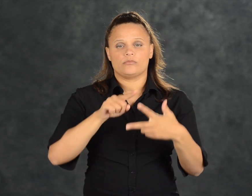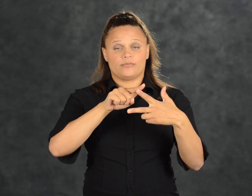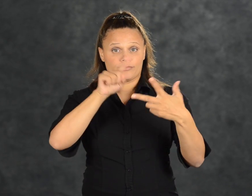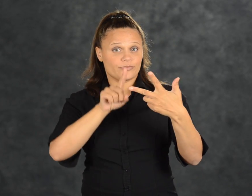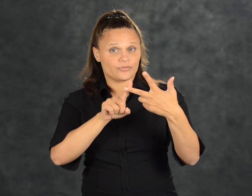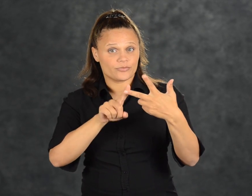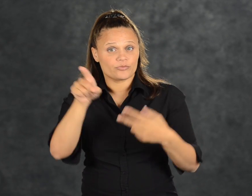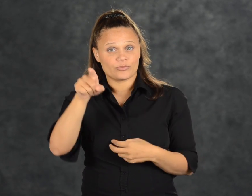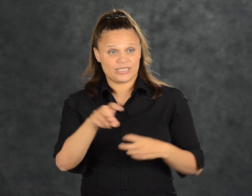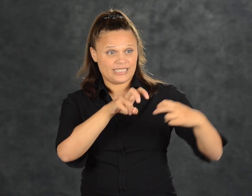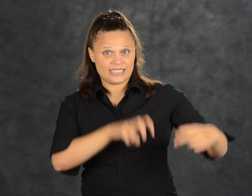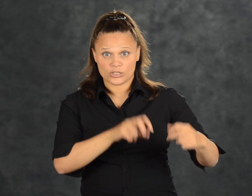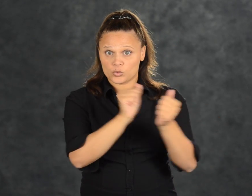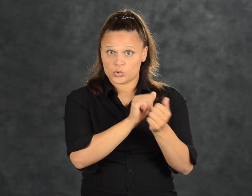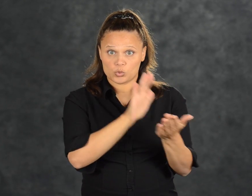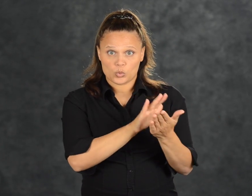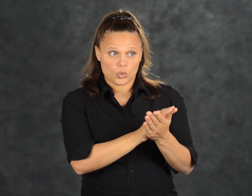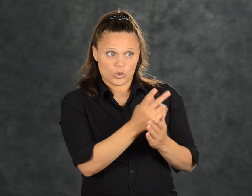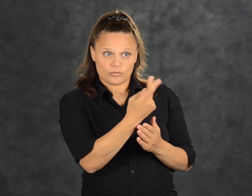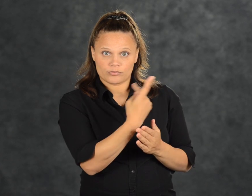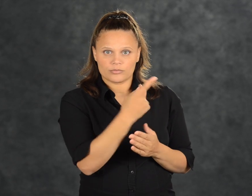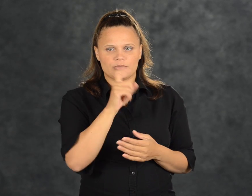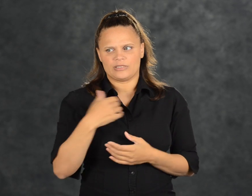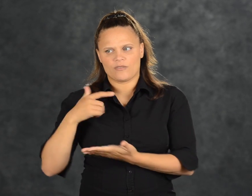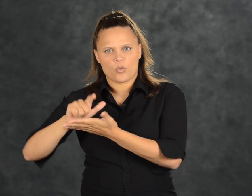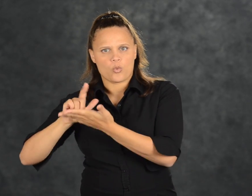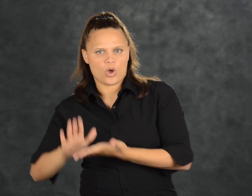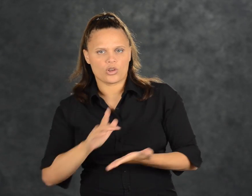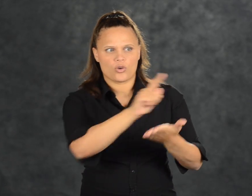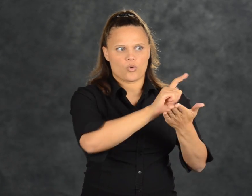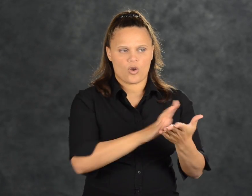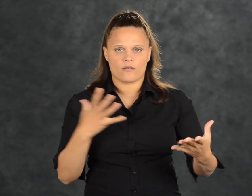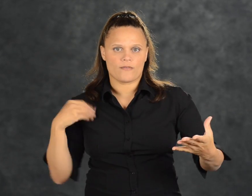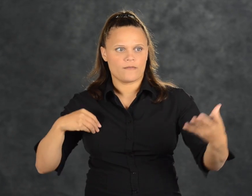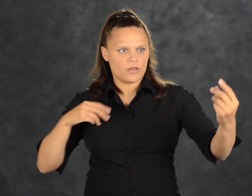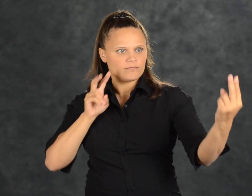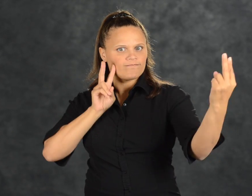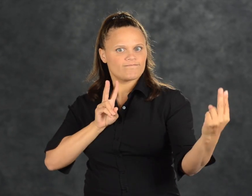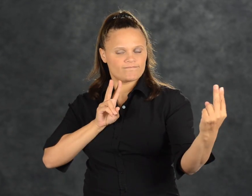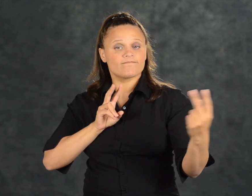(3) both sides must have a lawyer.